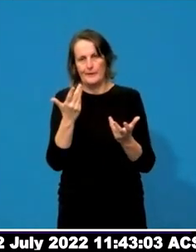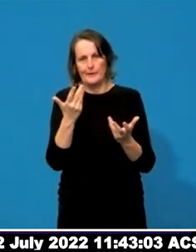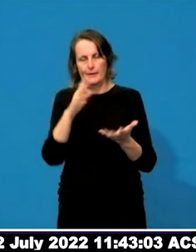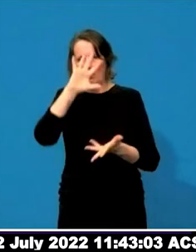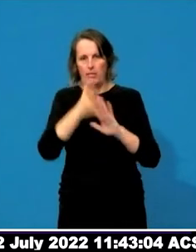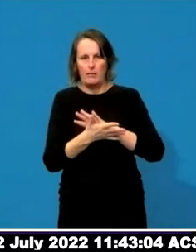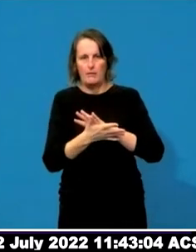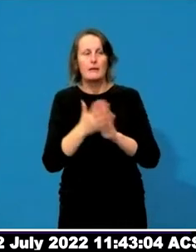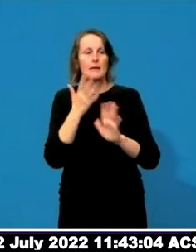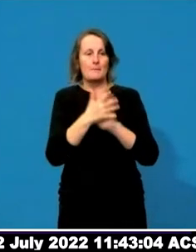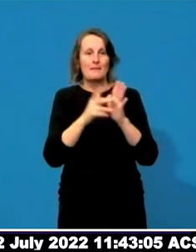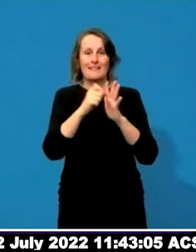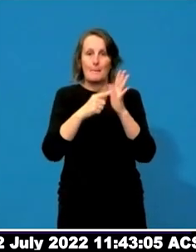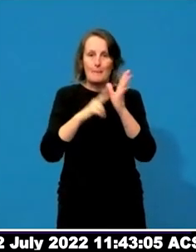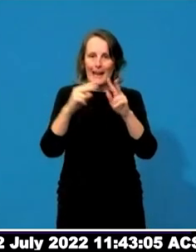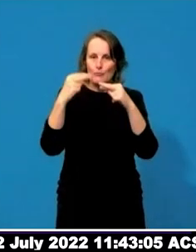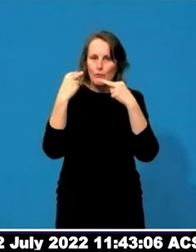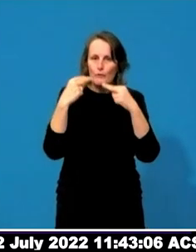you know, plan reviews and things like that.